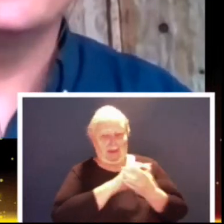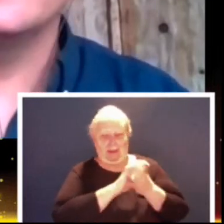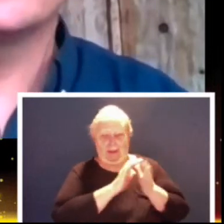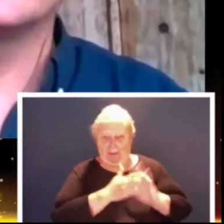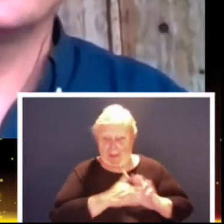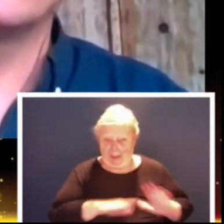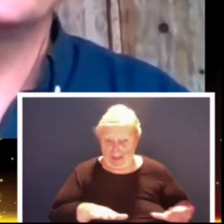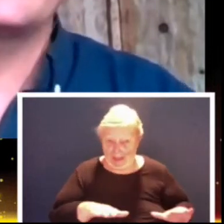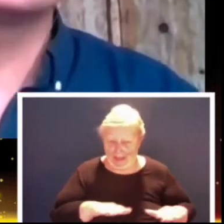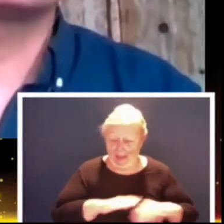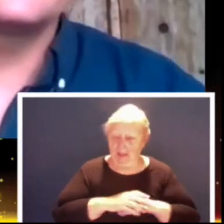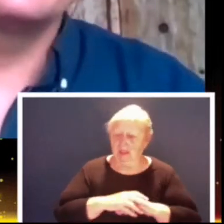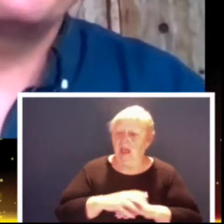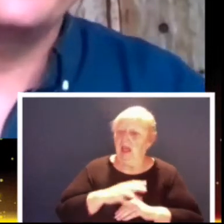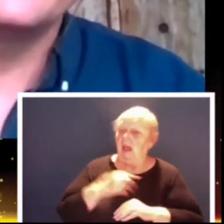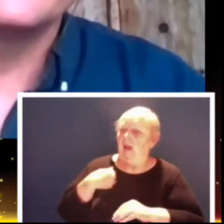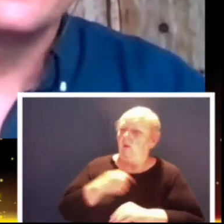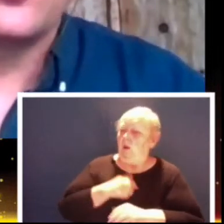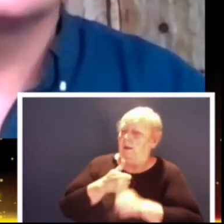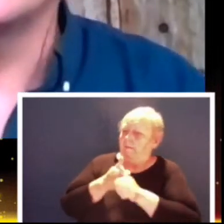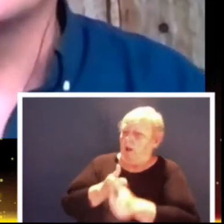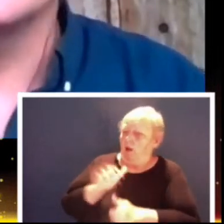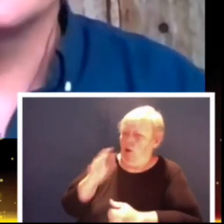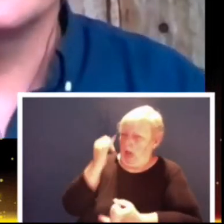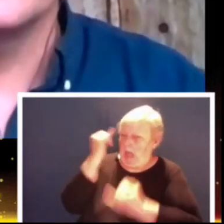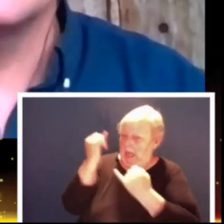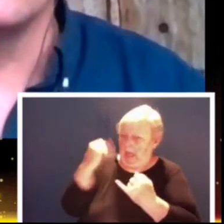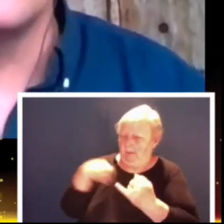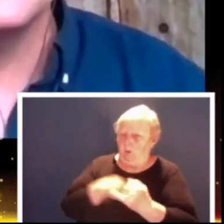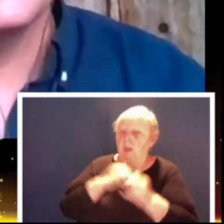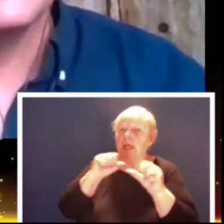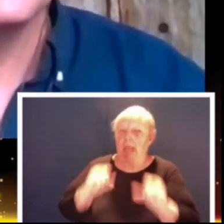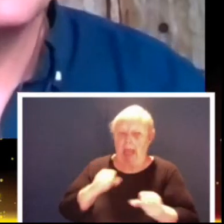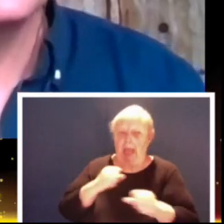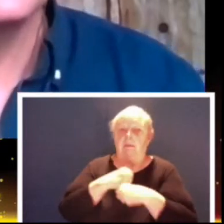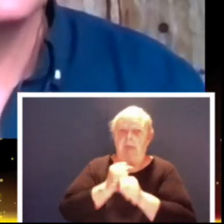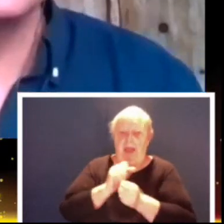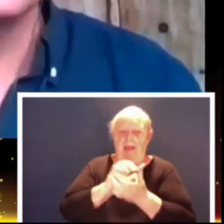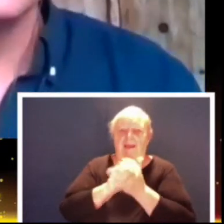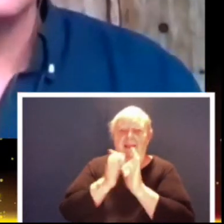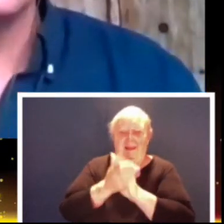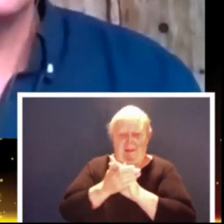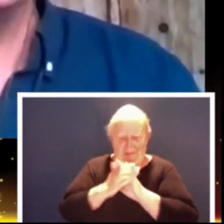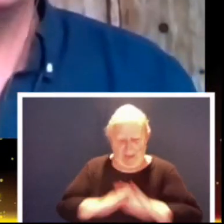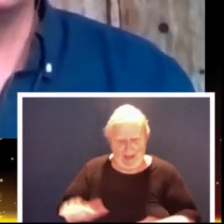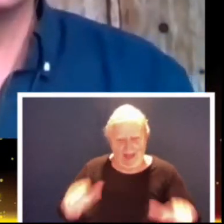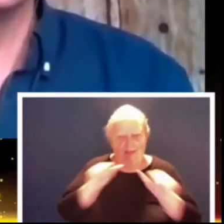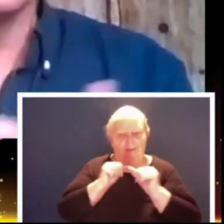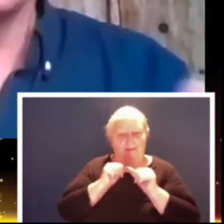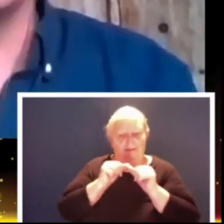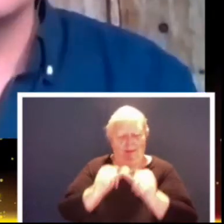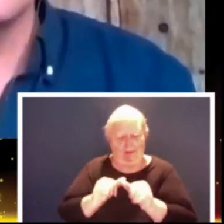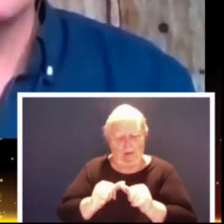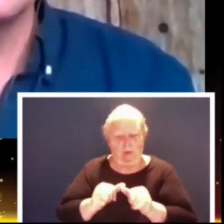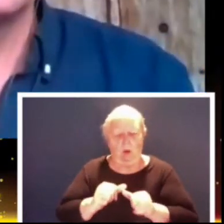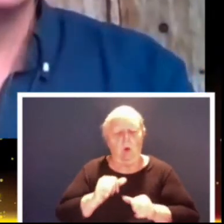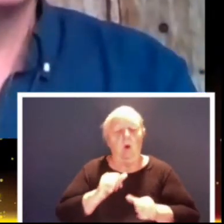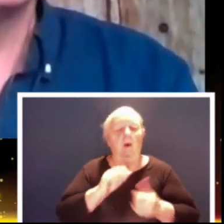is that we can create peace ongoing-ly and we can widen that space of peace the way we do with love or you know,